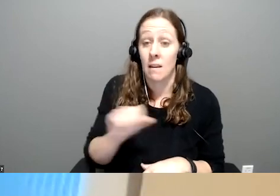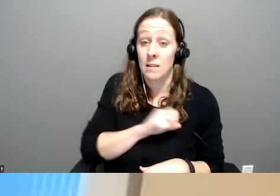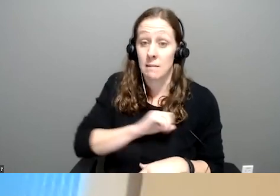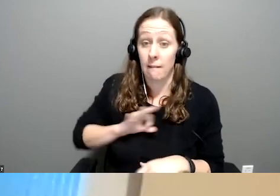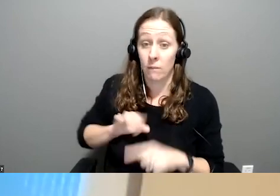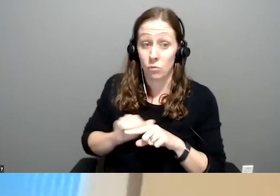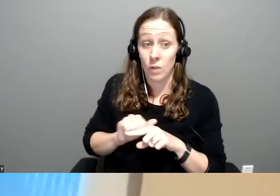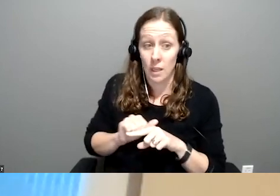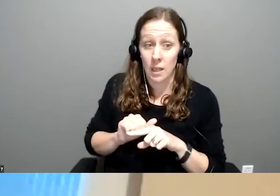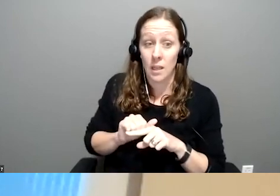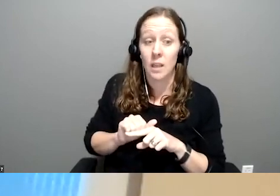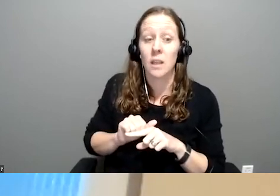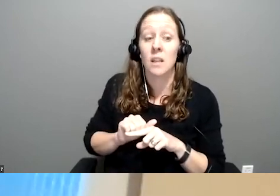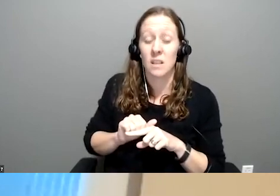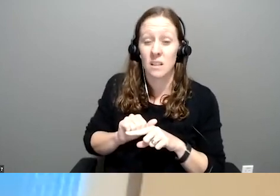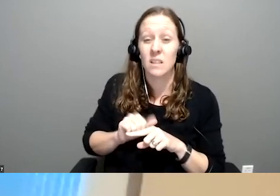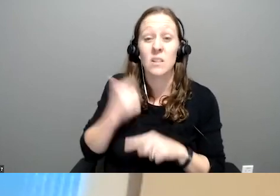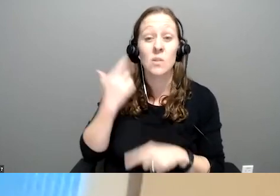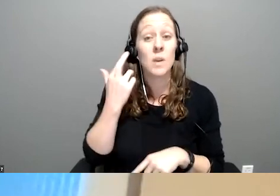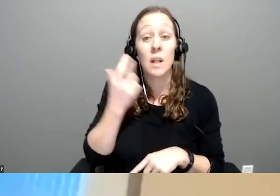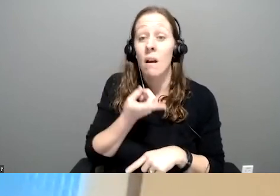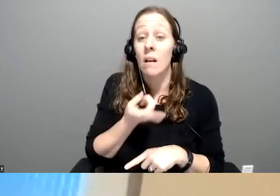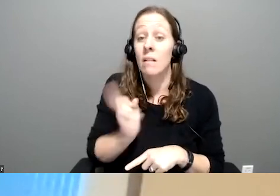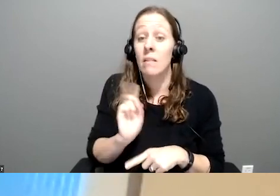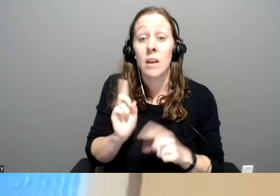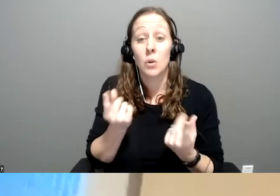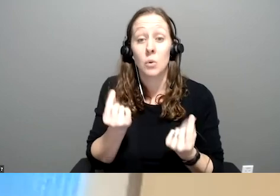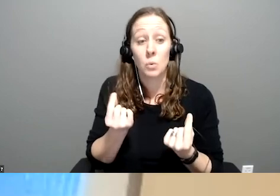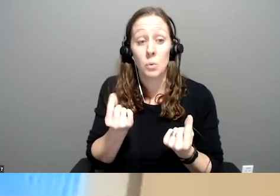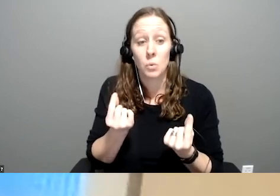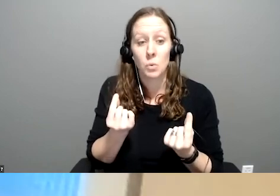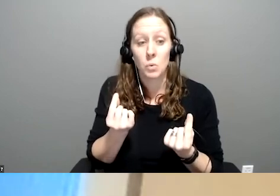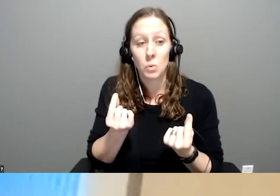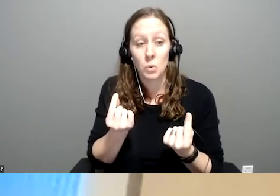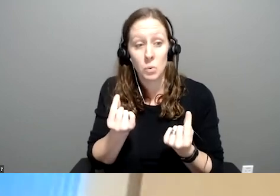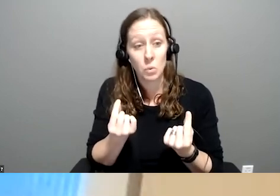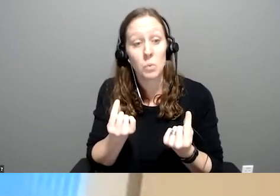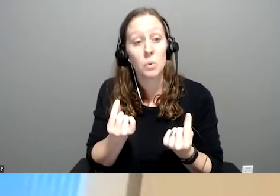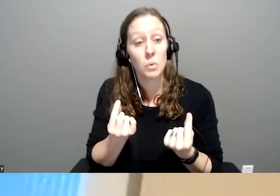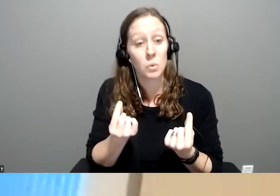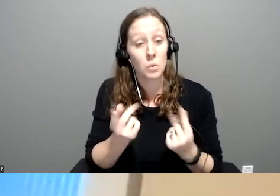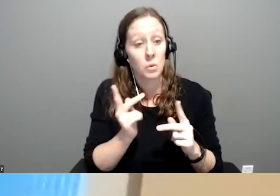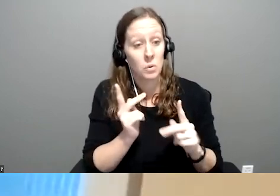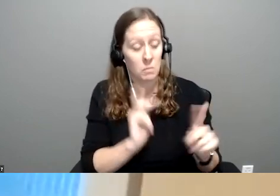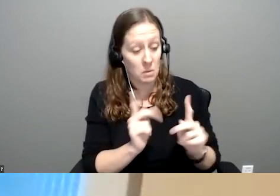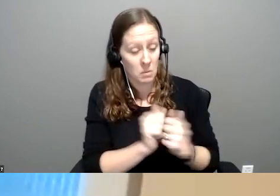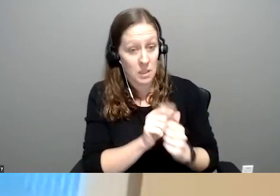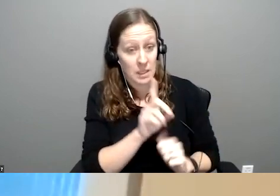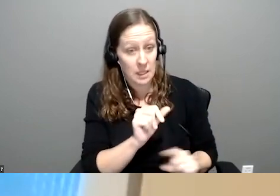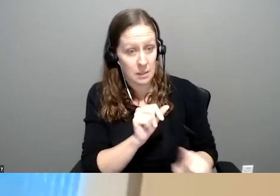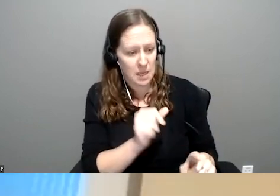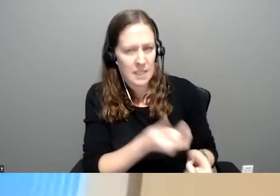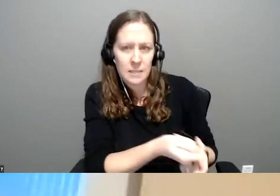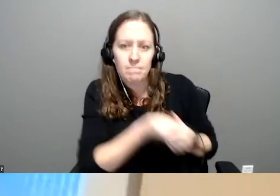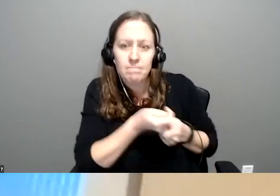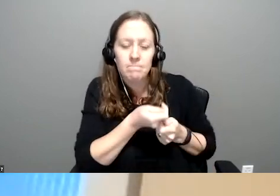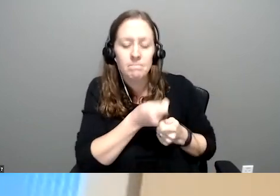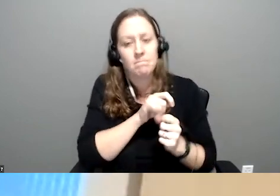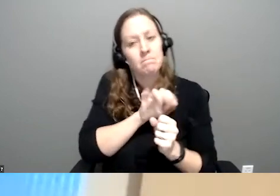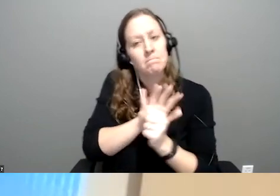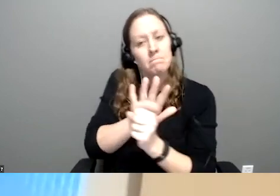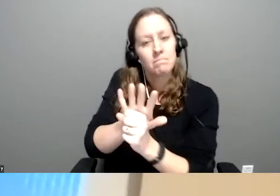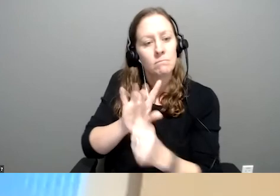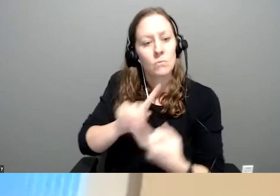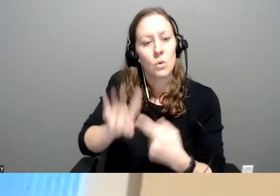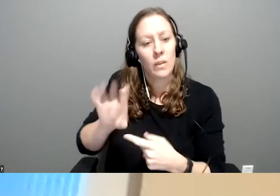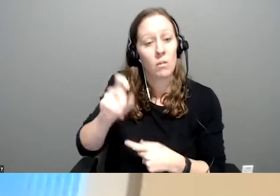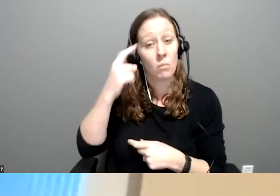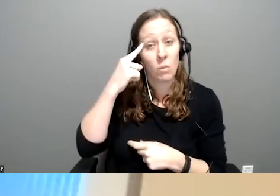they found that they were better able to market participants with disabilities to their employers,